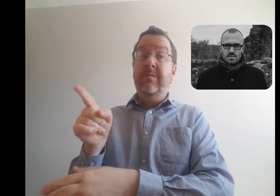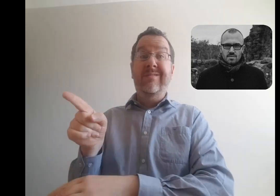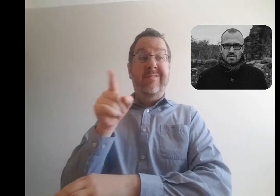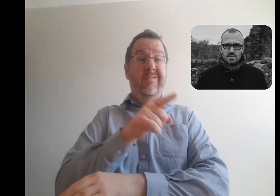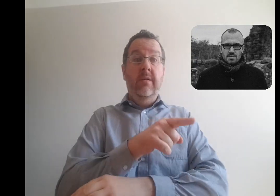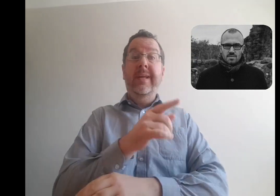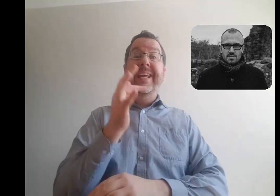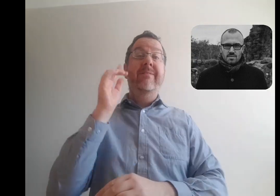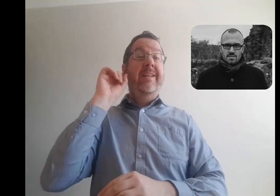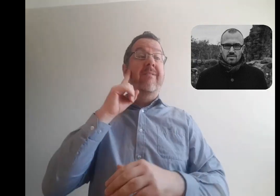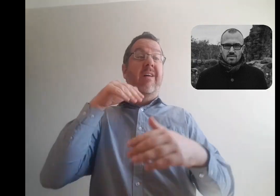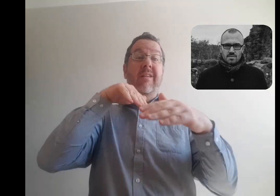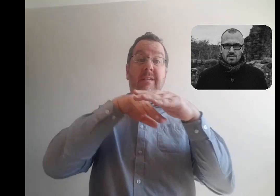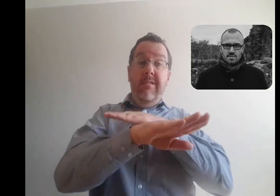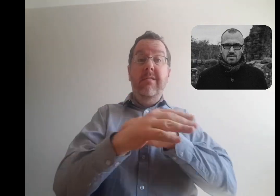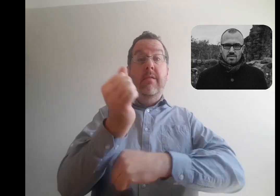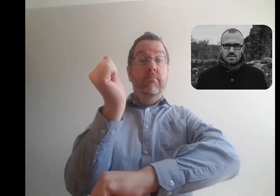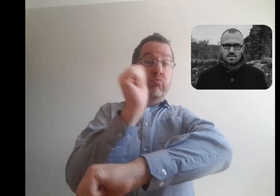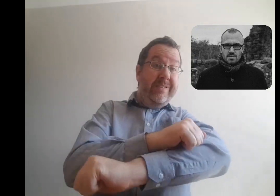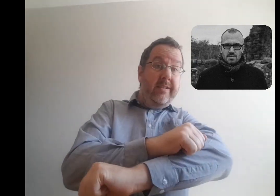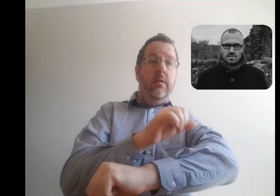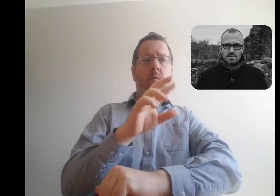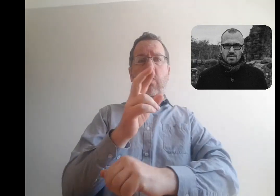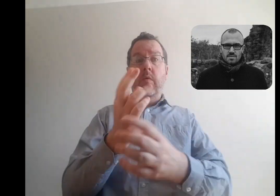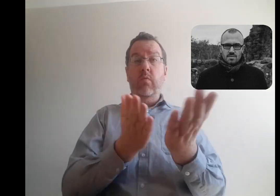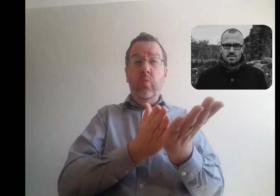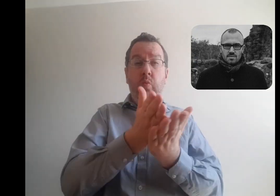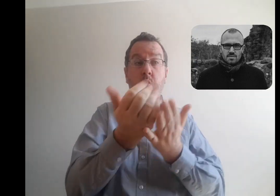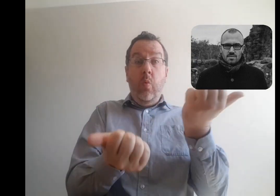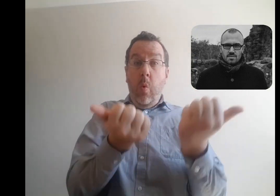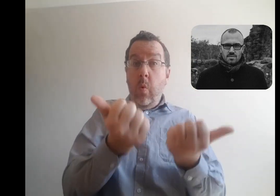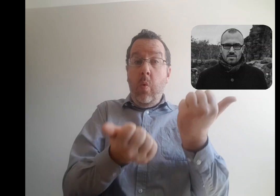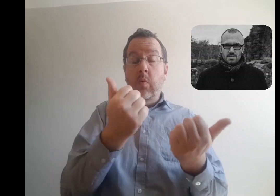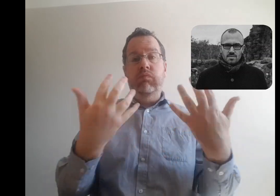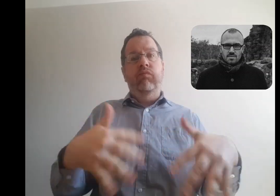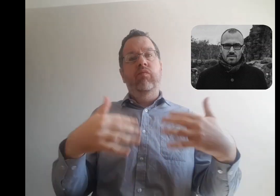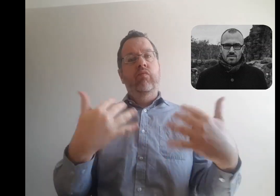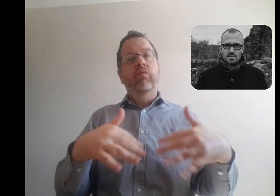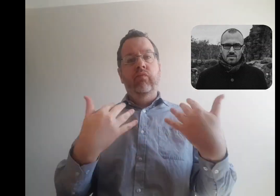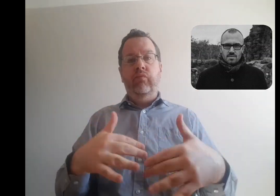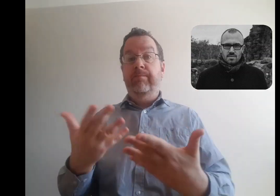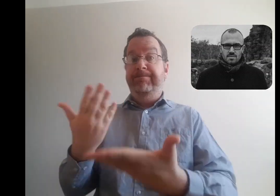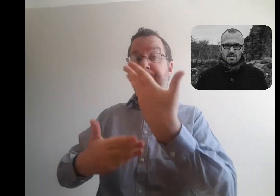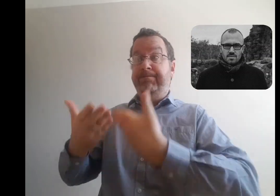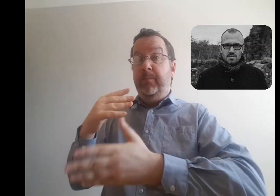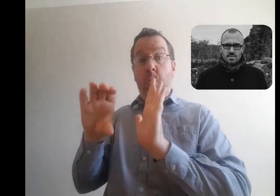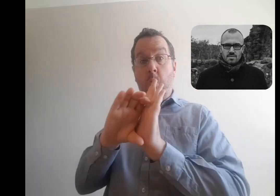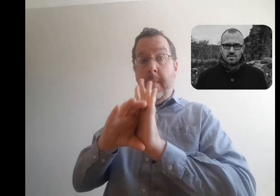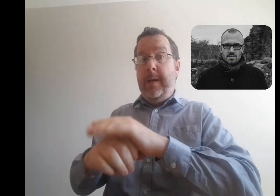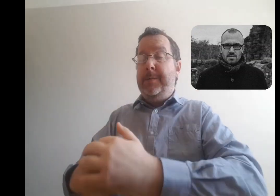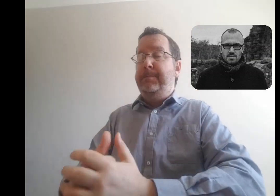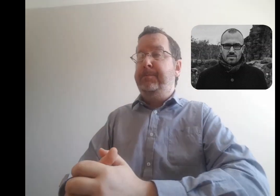in prison and the wider judicial system, as Cormac explained.